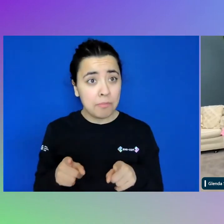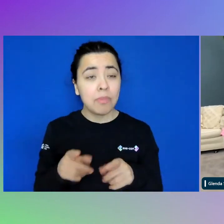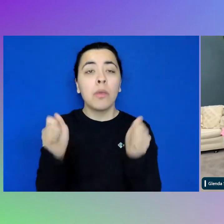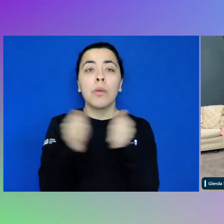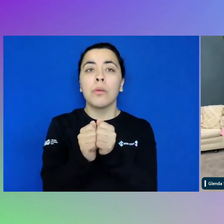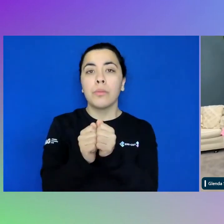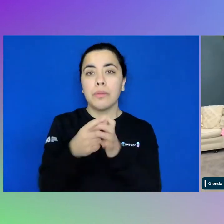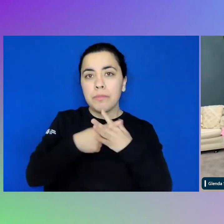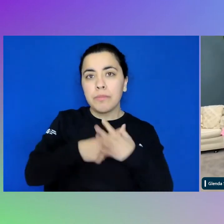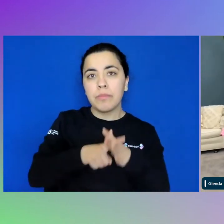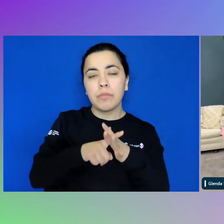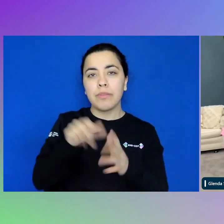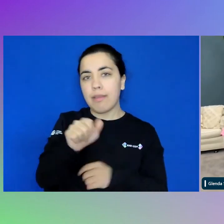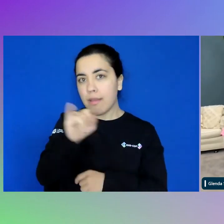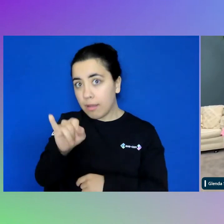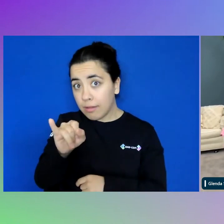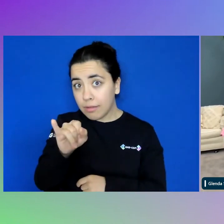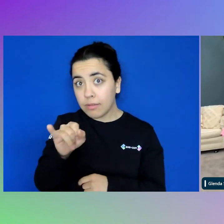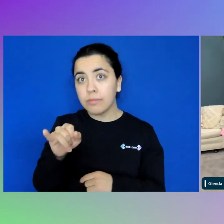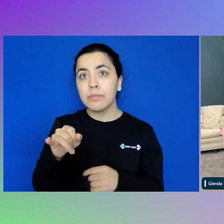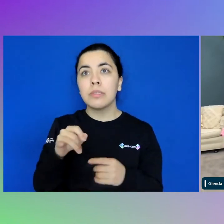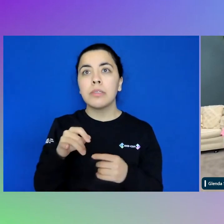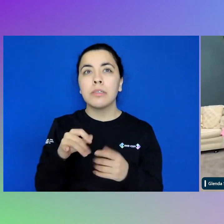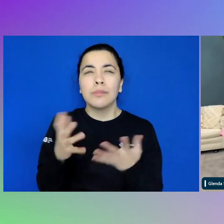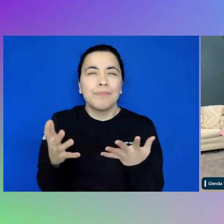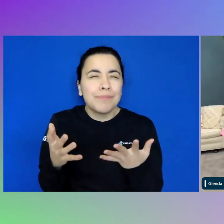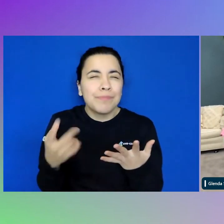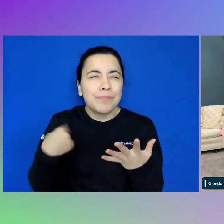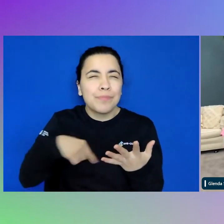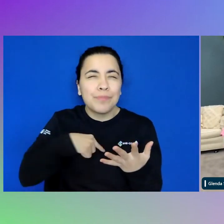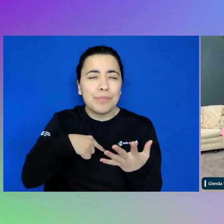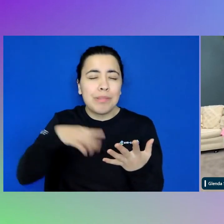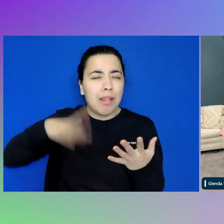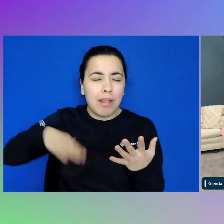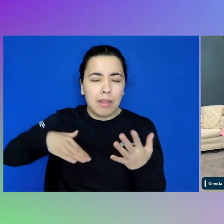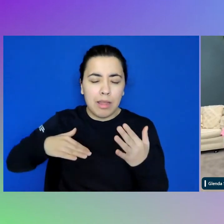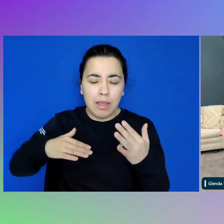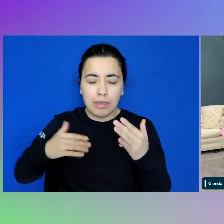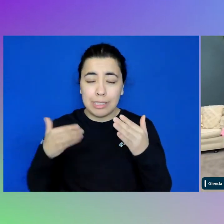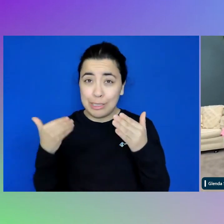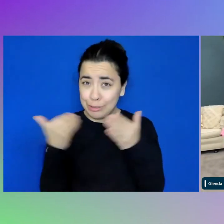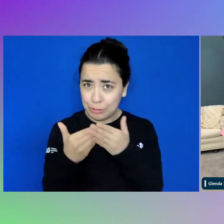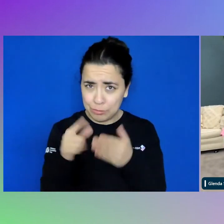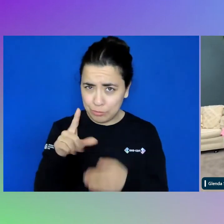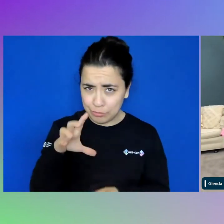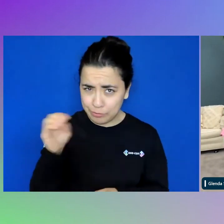artificial intelligence, we're not near 100% right now, but we